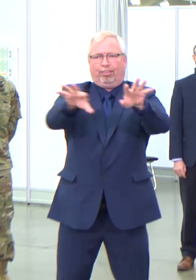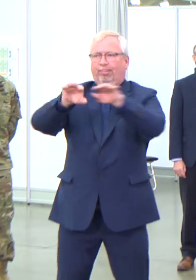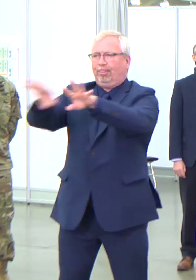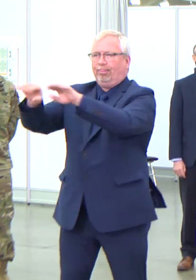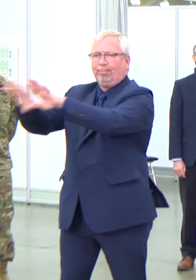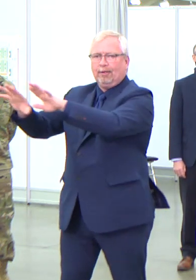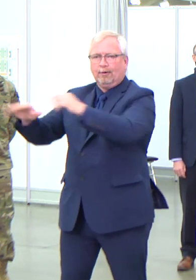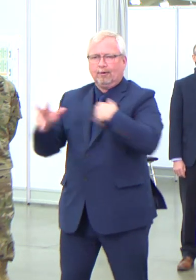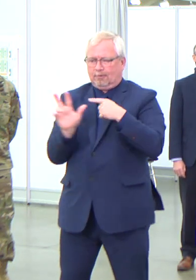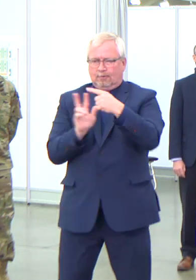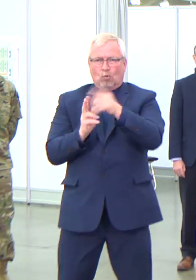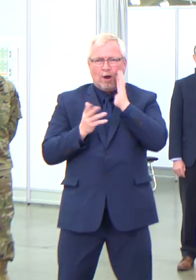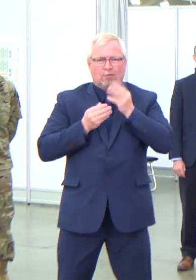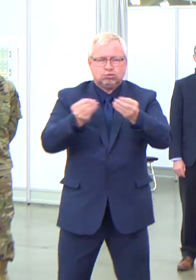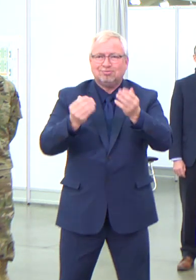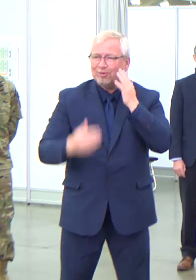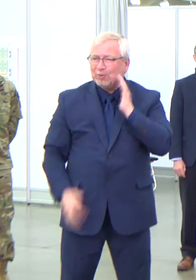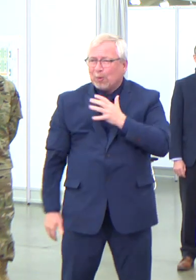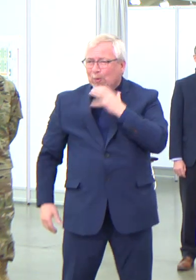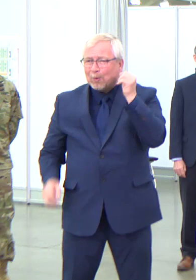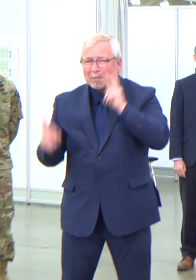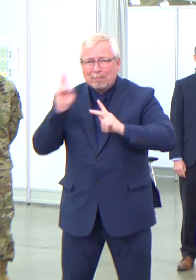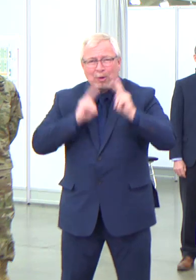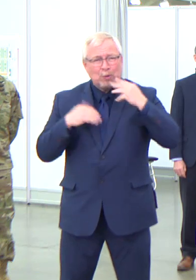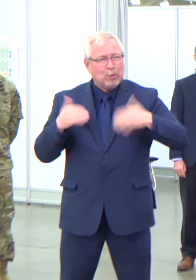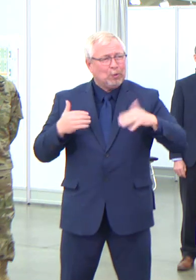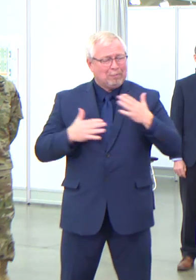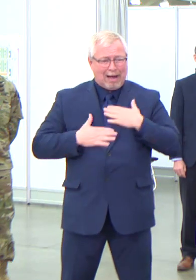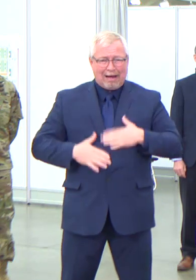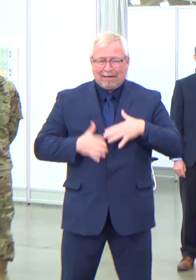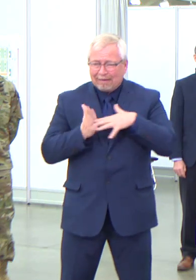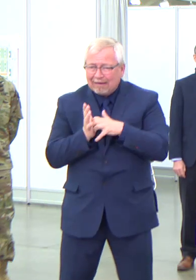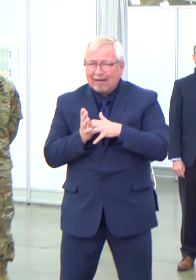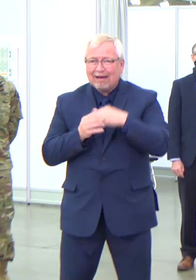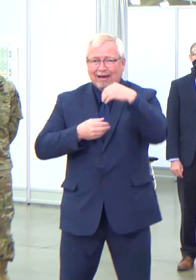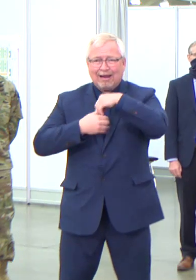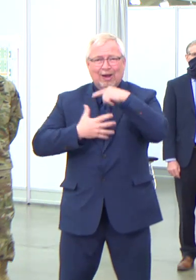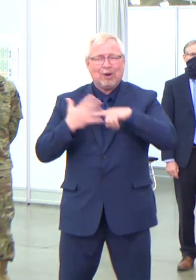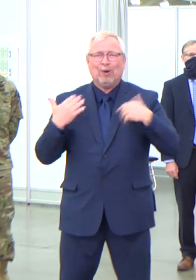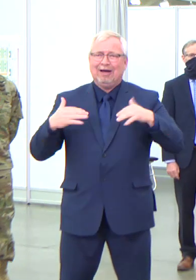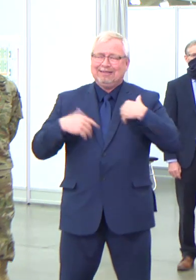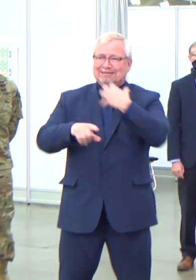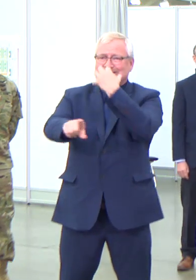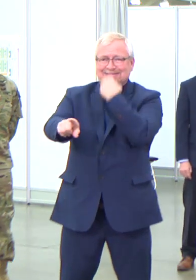most vulnerable Marylanders. These strike teams will be activated in response to requests from